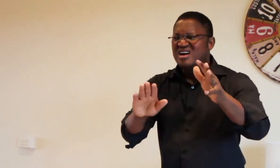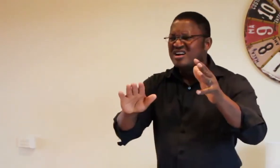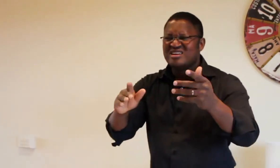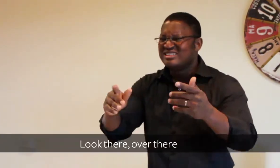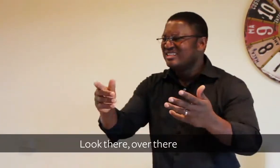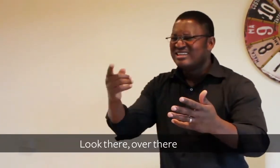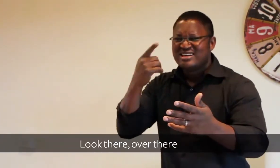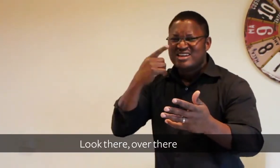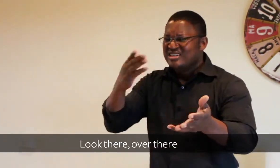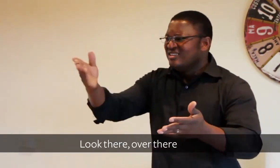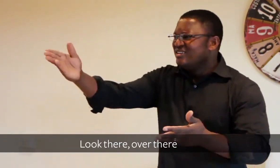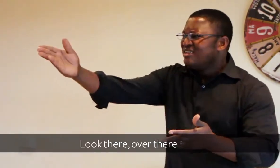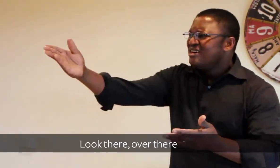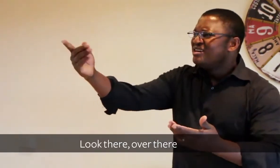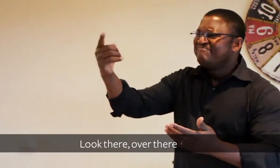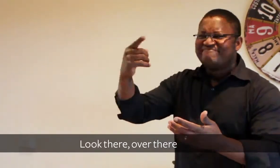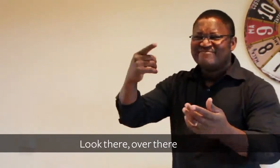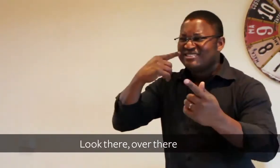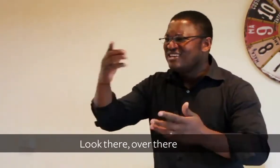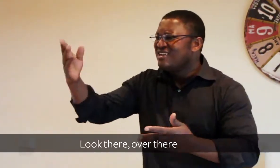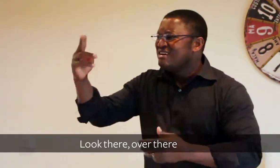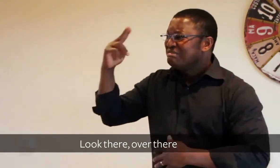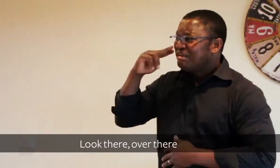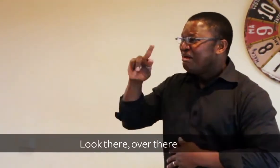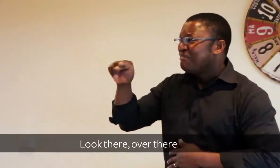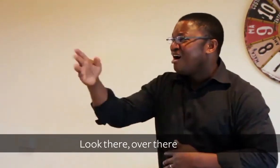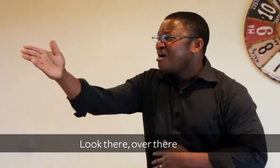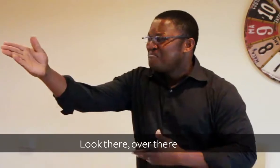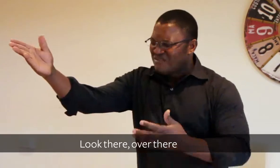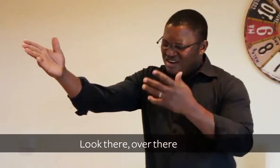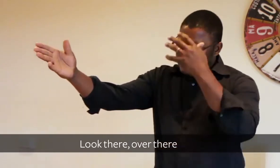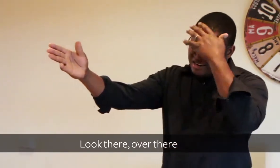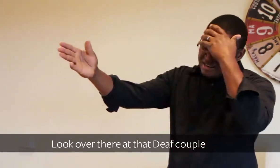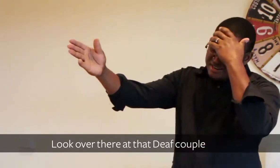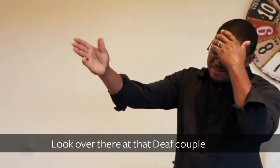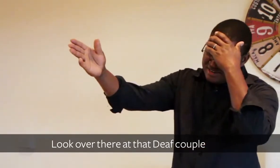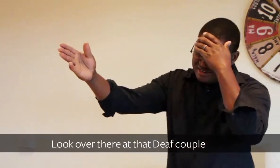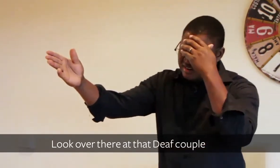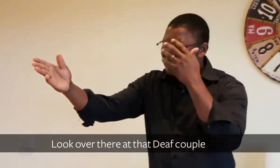Look there! Over there, look over there at that Deaf couple